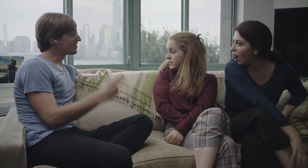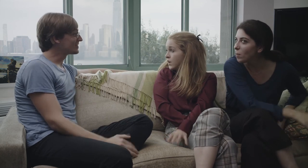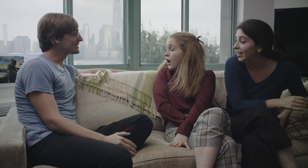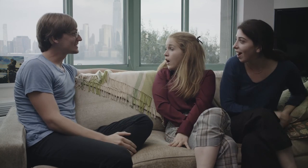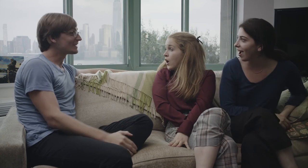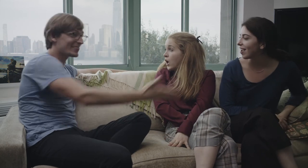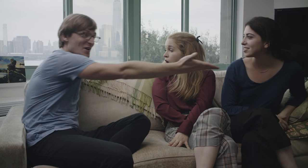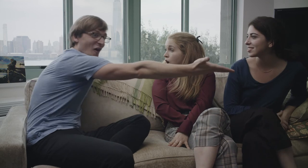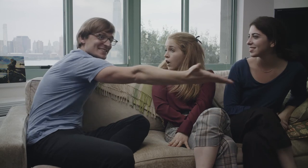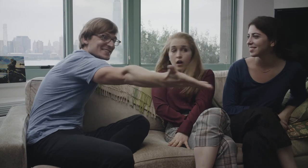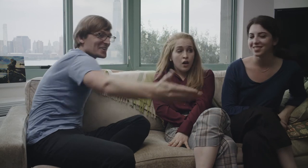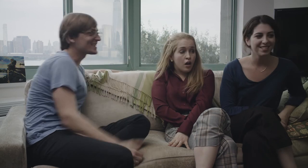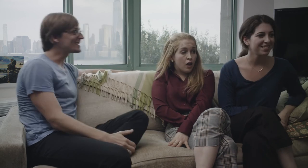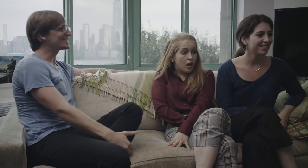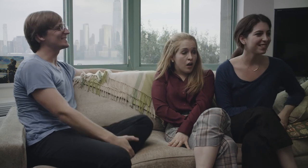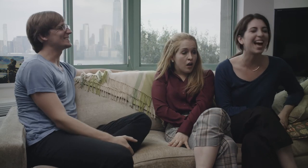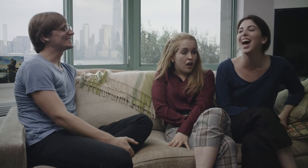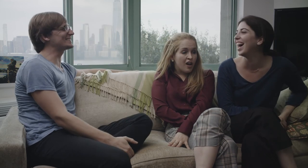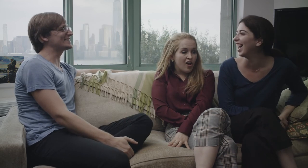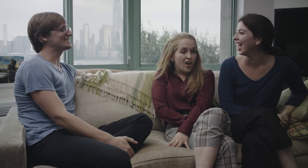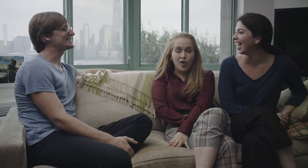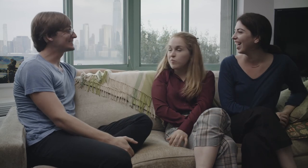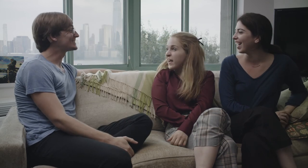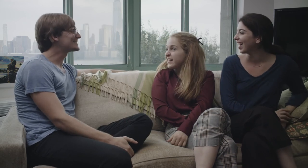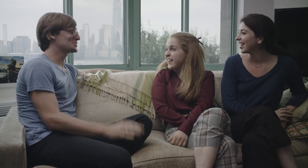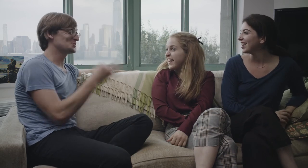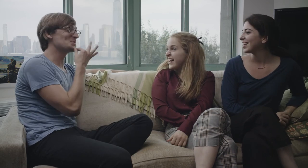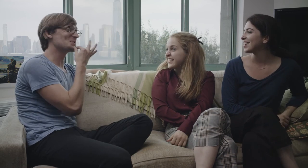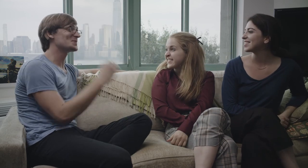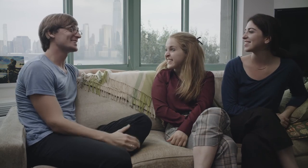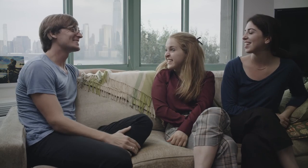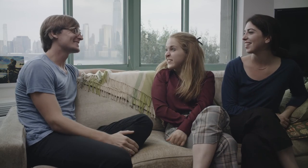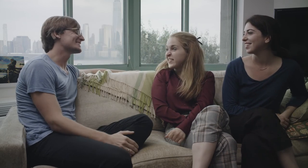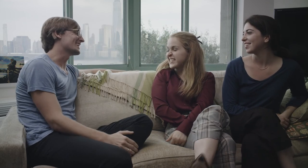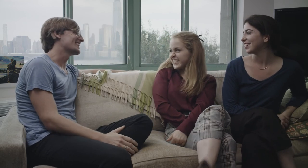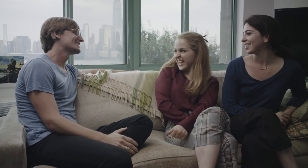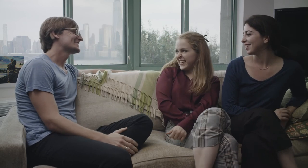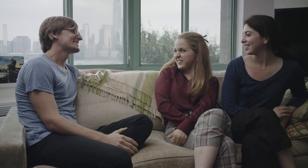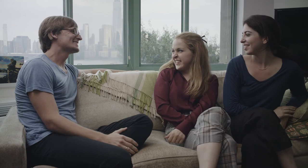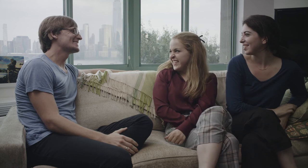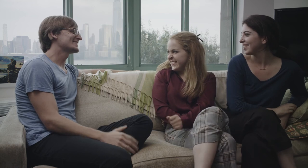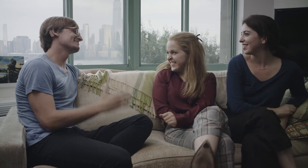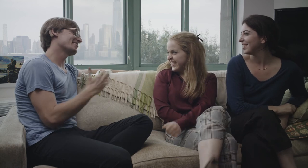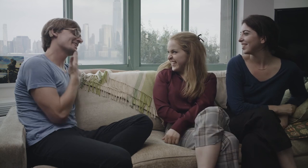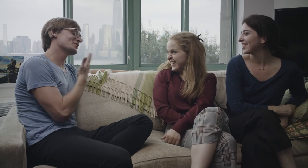October 27th! Look at all the stuff, we're gettin' ready. (chuckles) : Oh my gosh. -: That's so exciting. Yeah, it's comin'. : We're so excited for you!